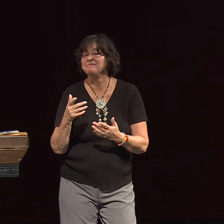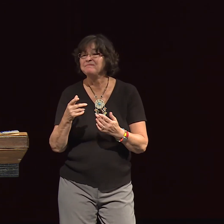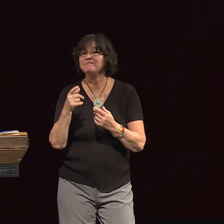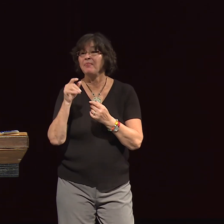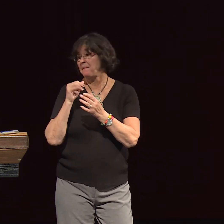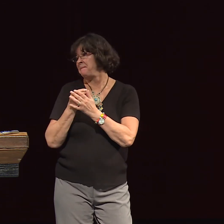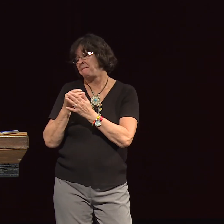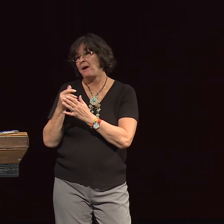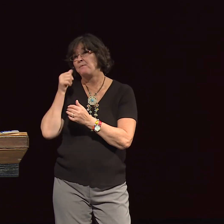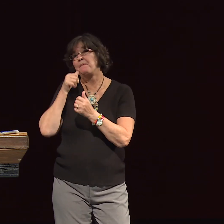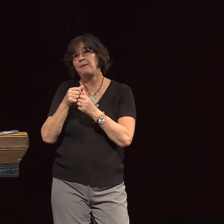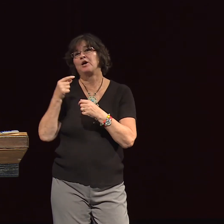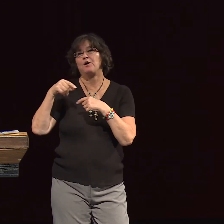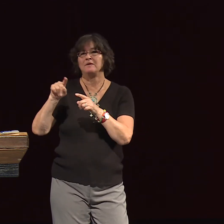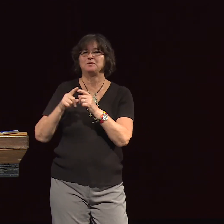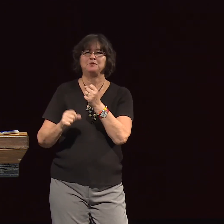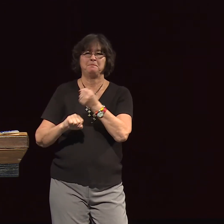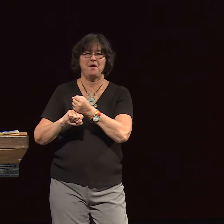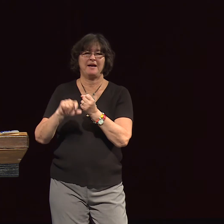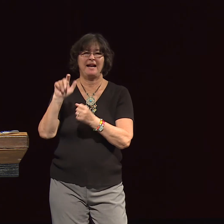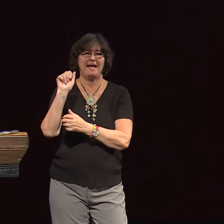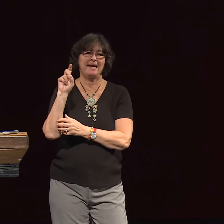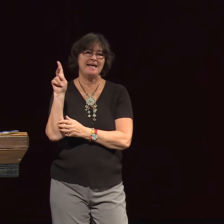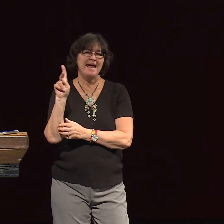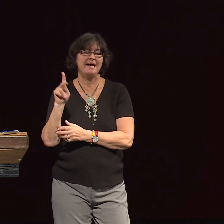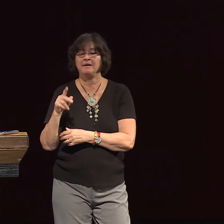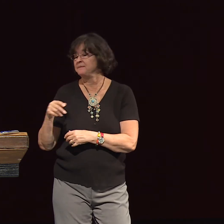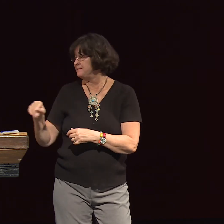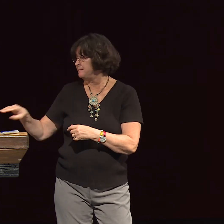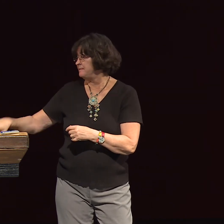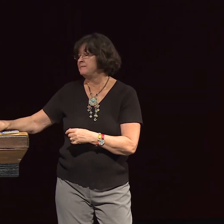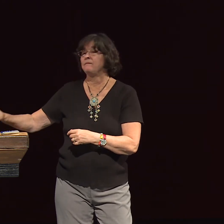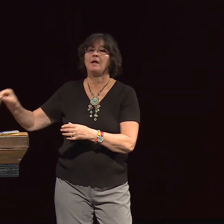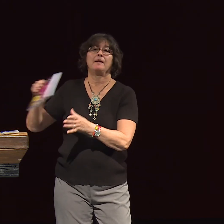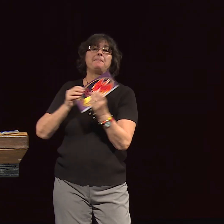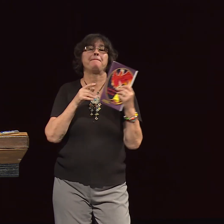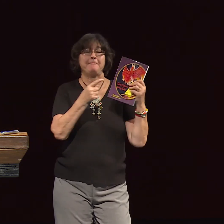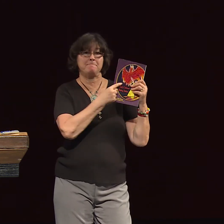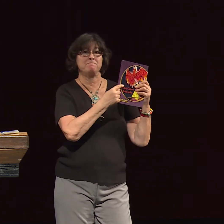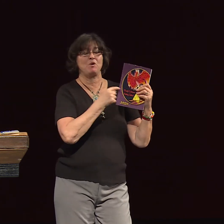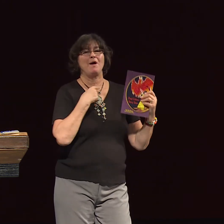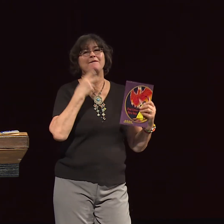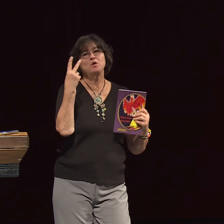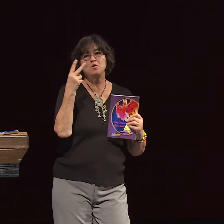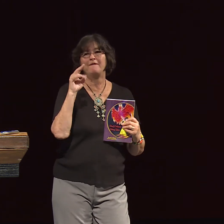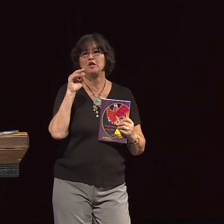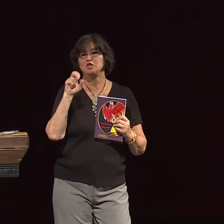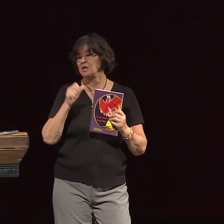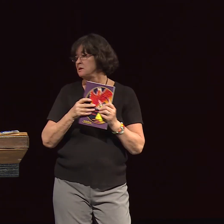Um, so remember, though, that the sales, the profits from this go to support LEAD-K. There are two versions.